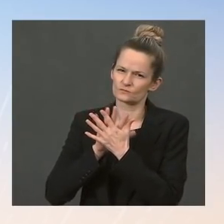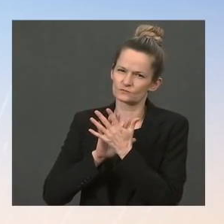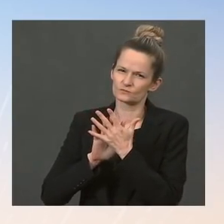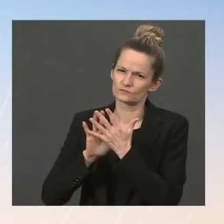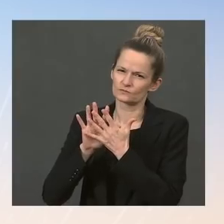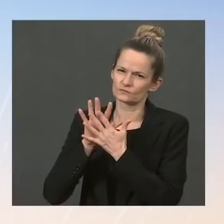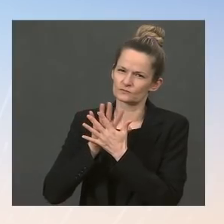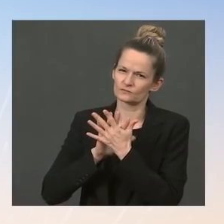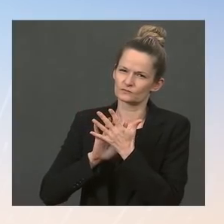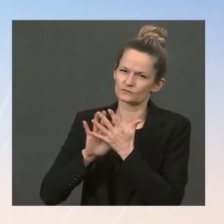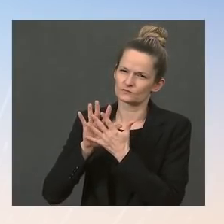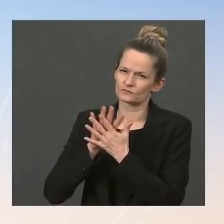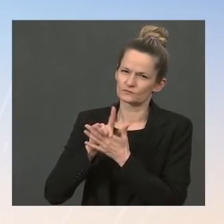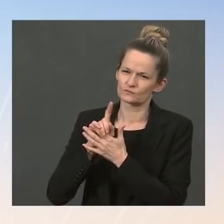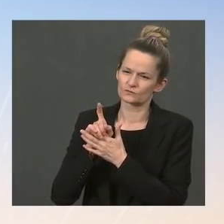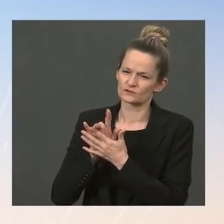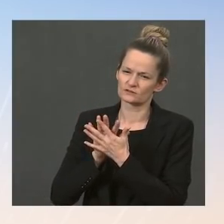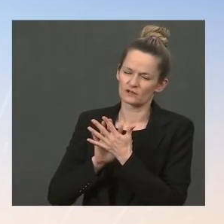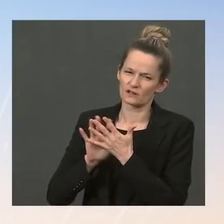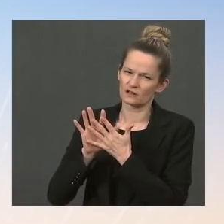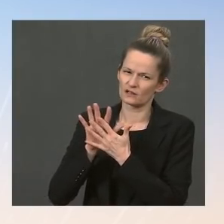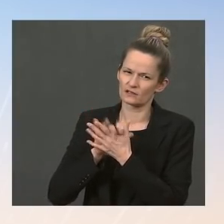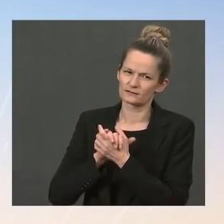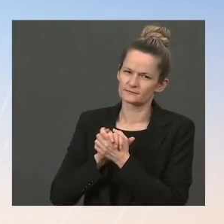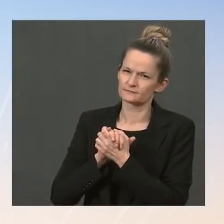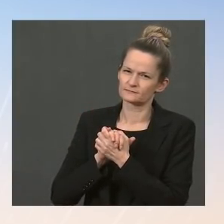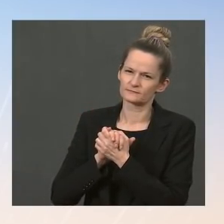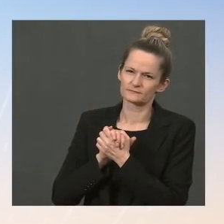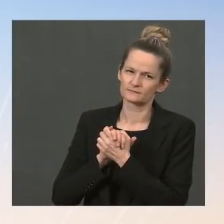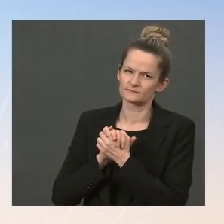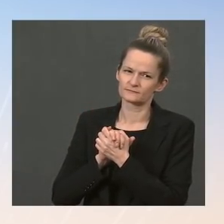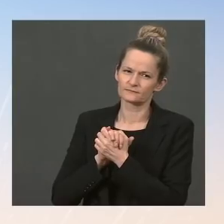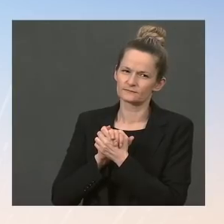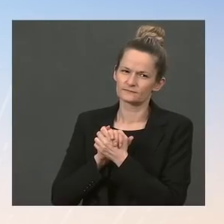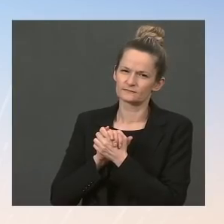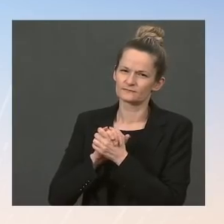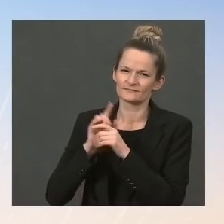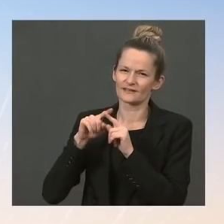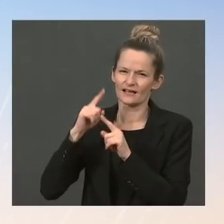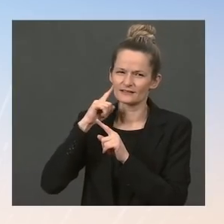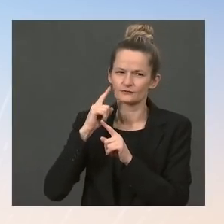I'm wondering what the administration's plans are on that front? Ms. Psaki: Right. The news just came out, as you referenced.